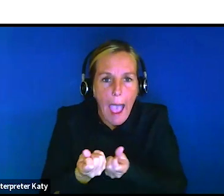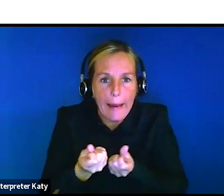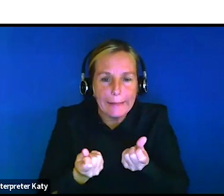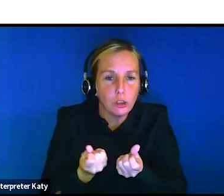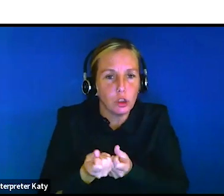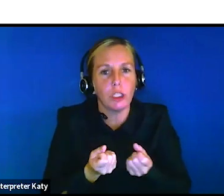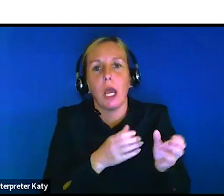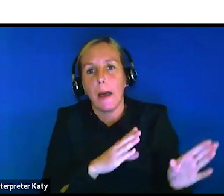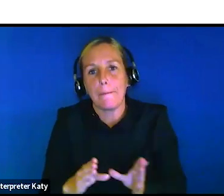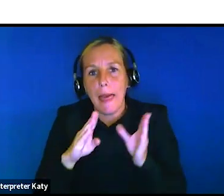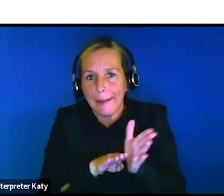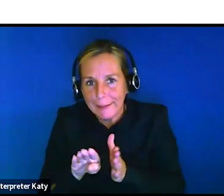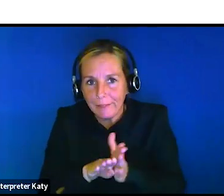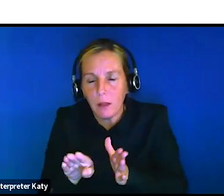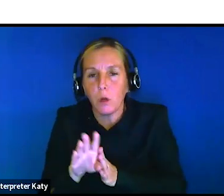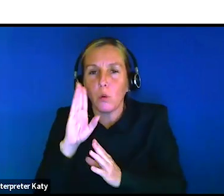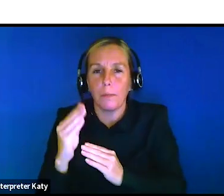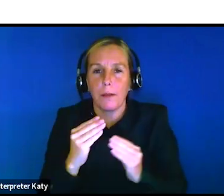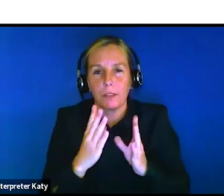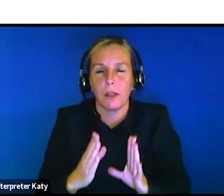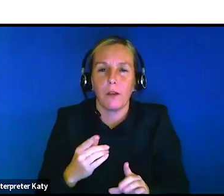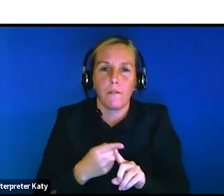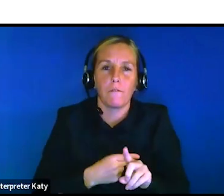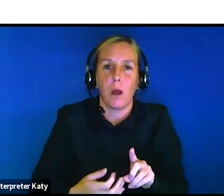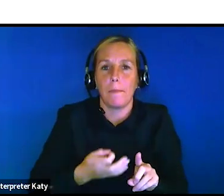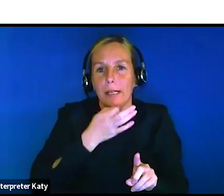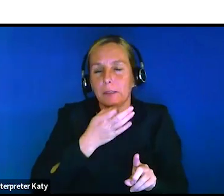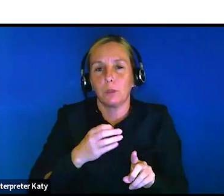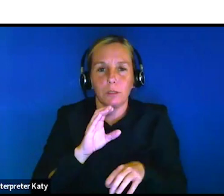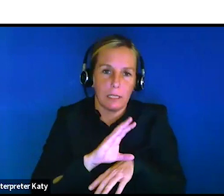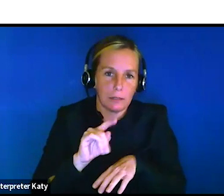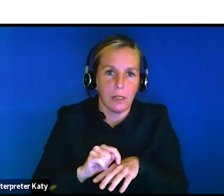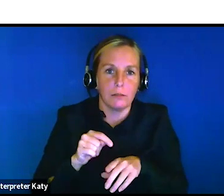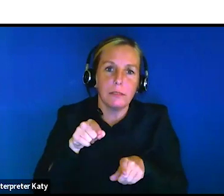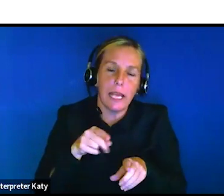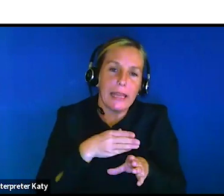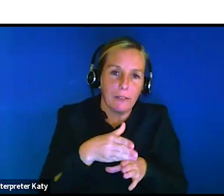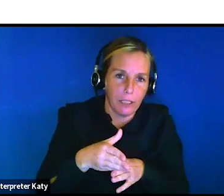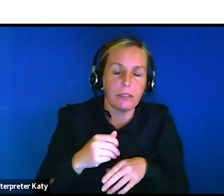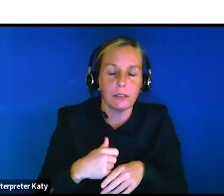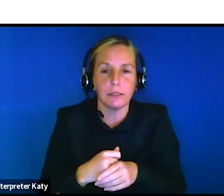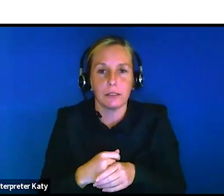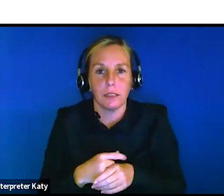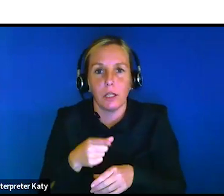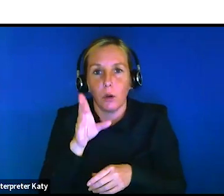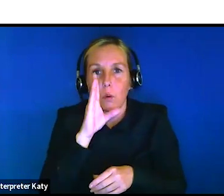which will be facilitated by subject matter experts and consultants. And you will have that a